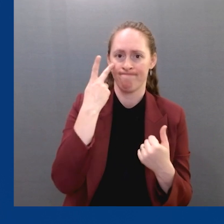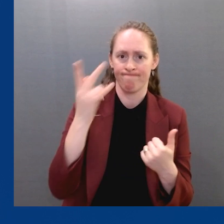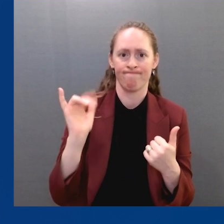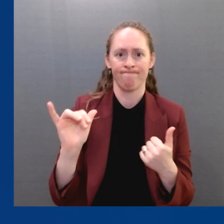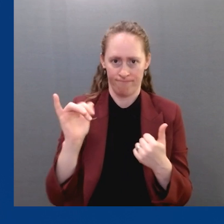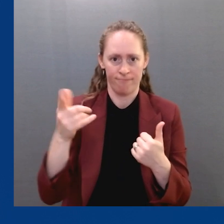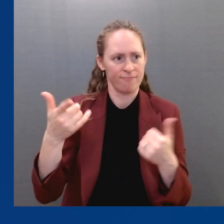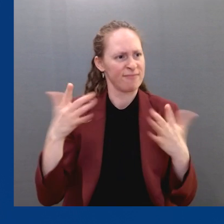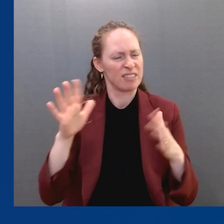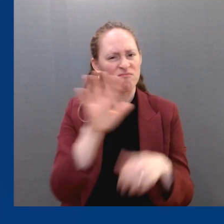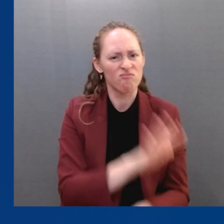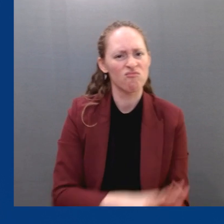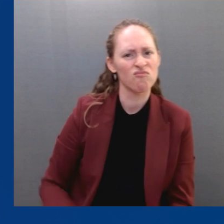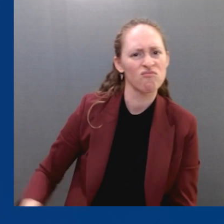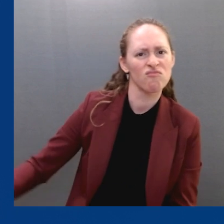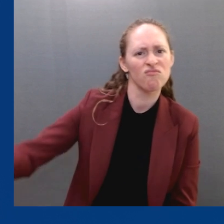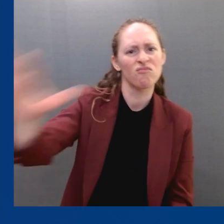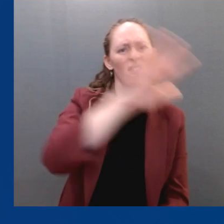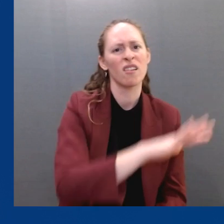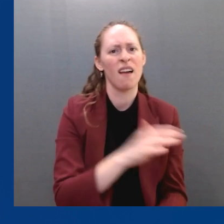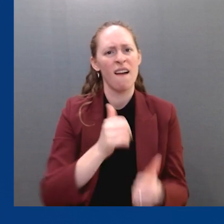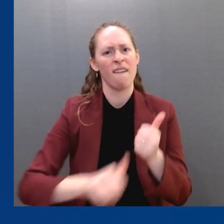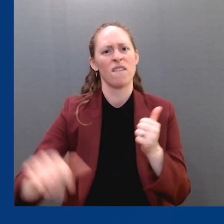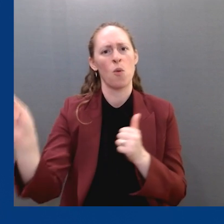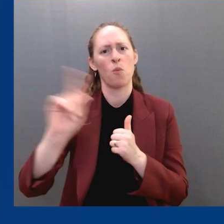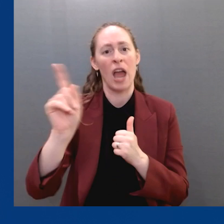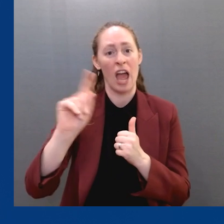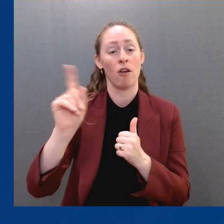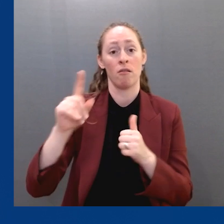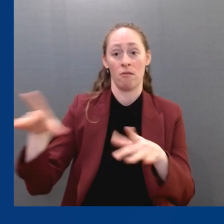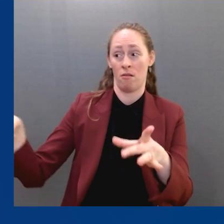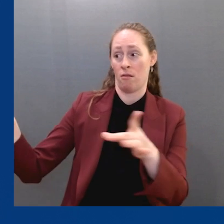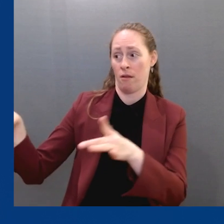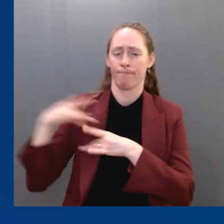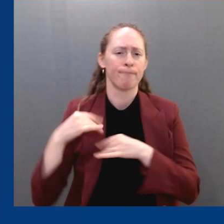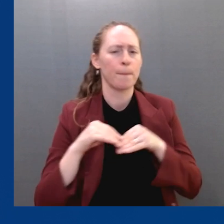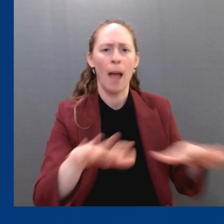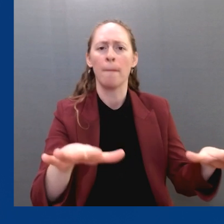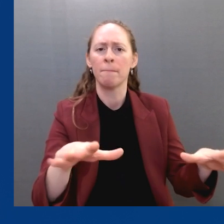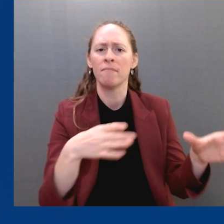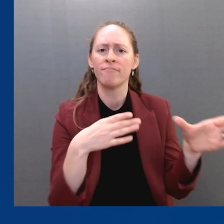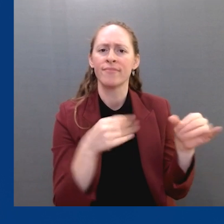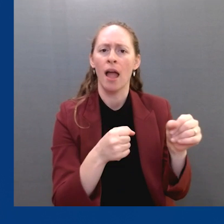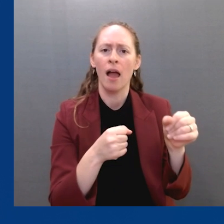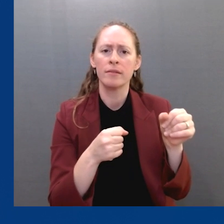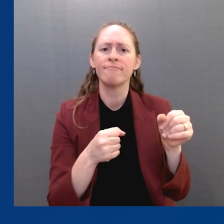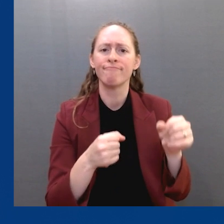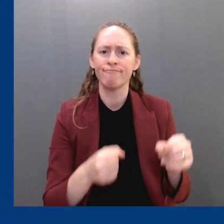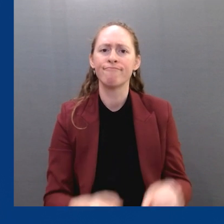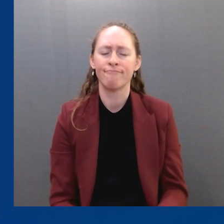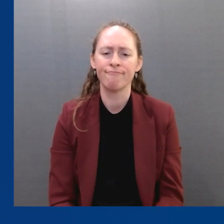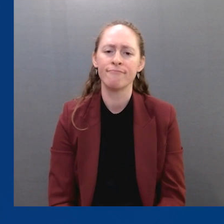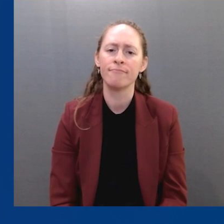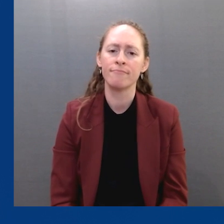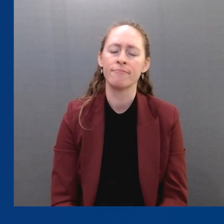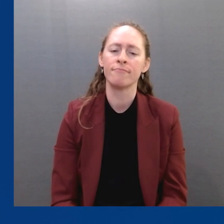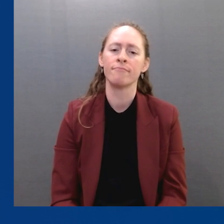It substantially evades neutralizing antibodies induced in people by vaccination and infection.